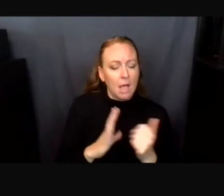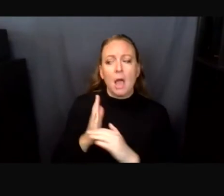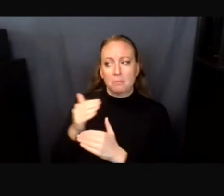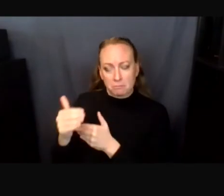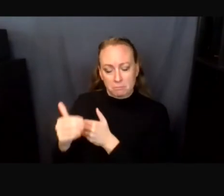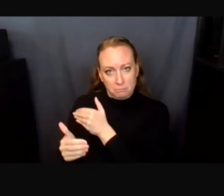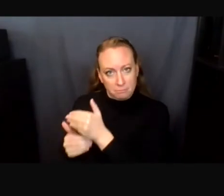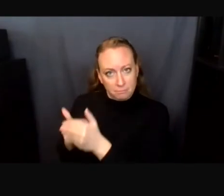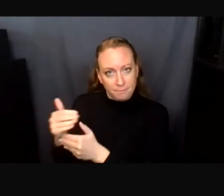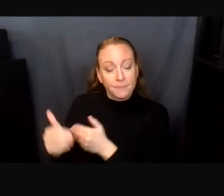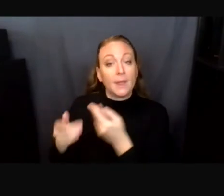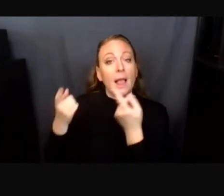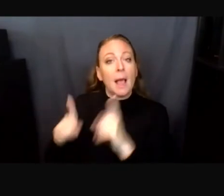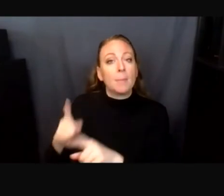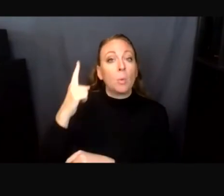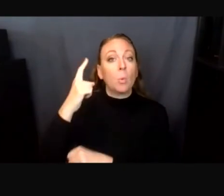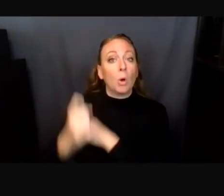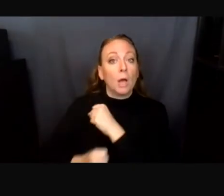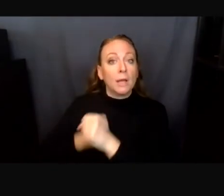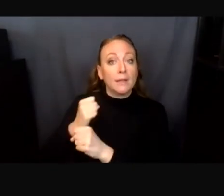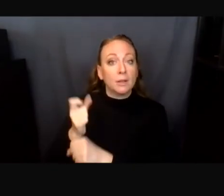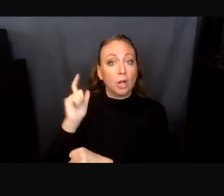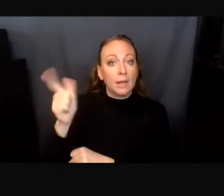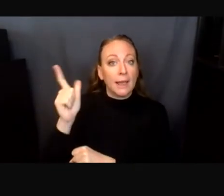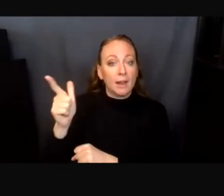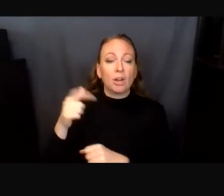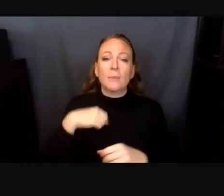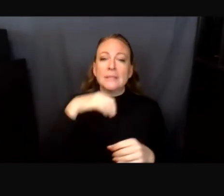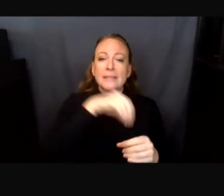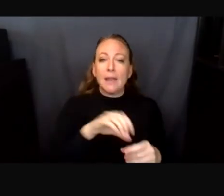And about a year later, I was in the barn milking cows